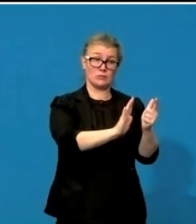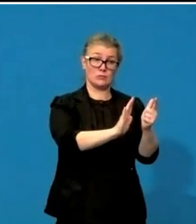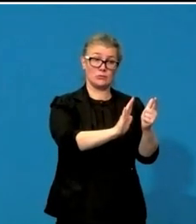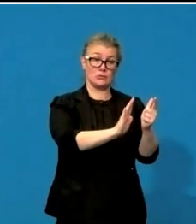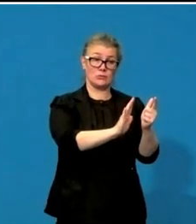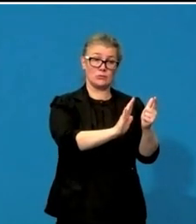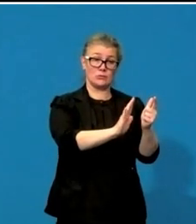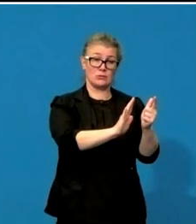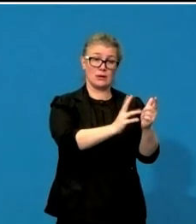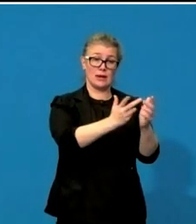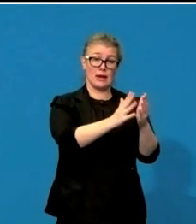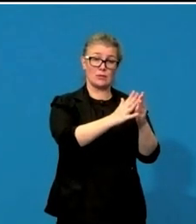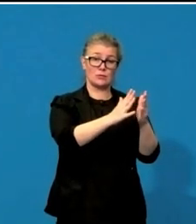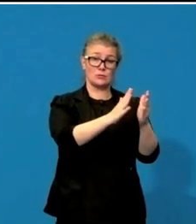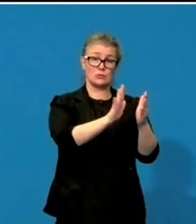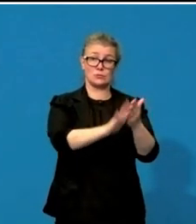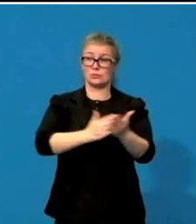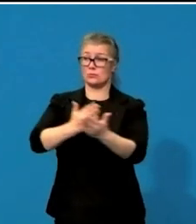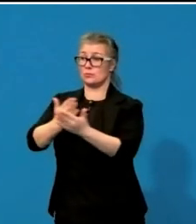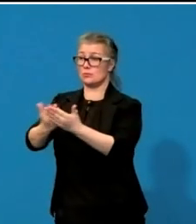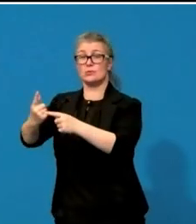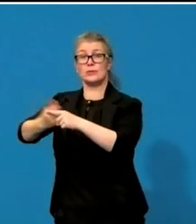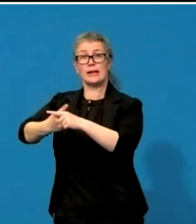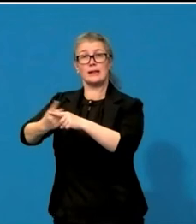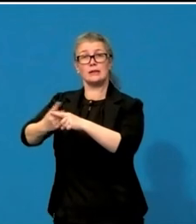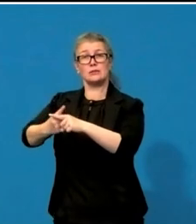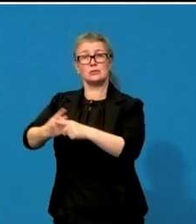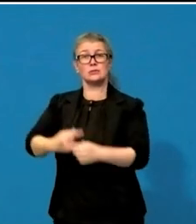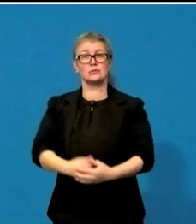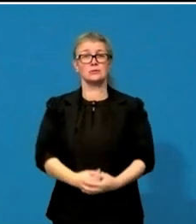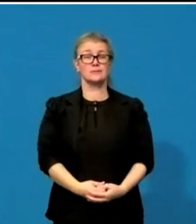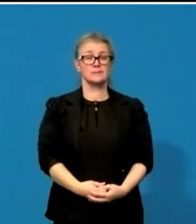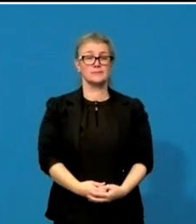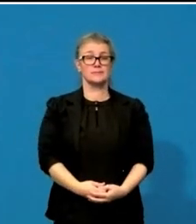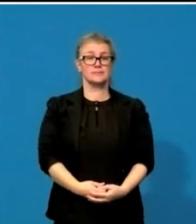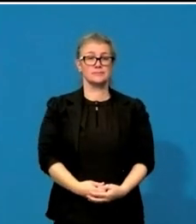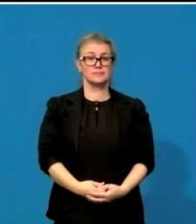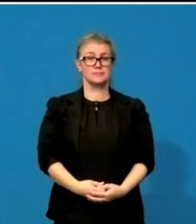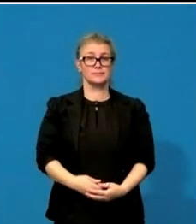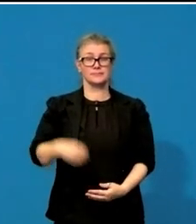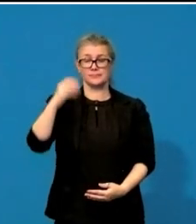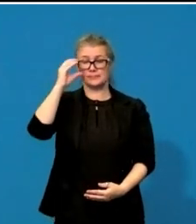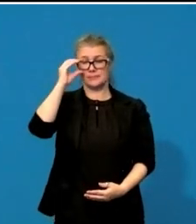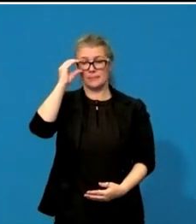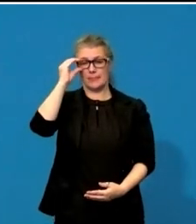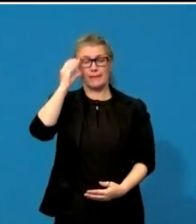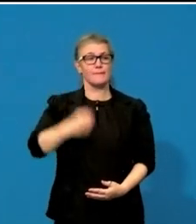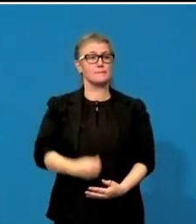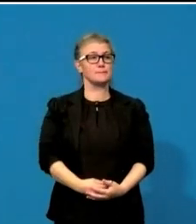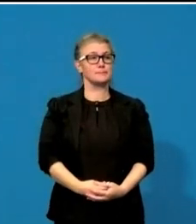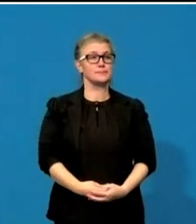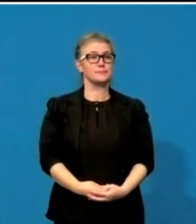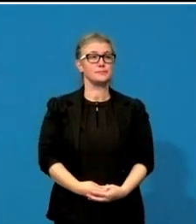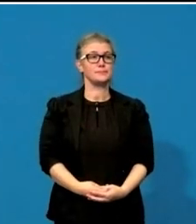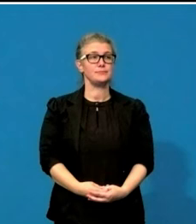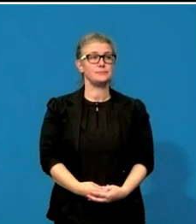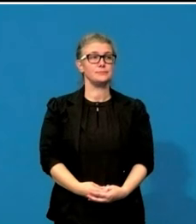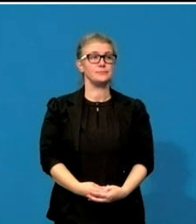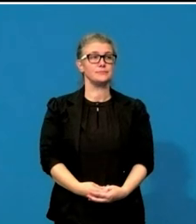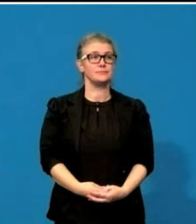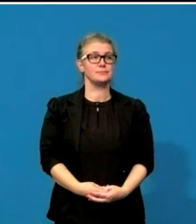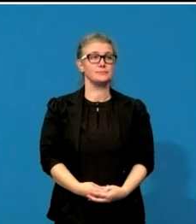Well, that's a big question.